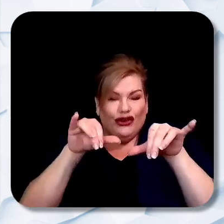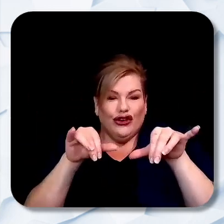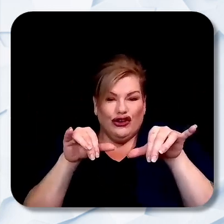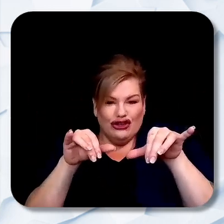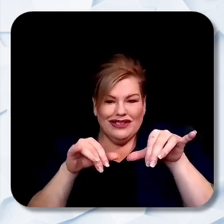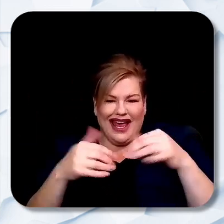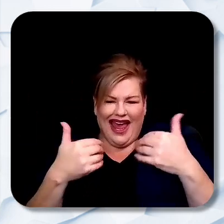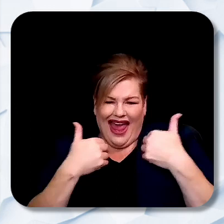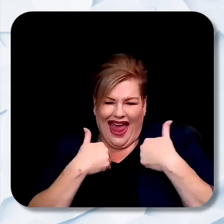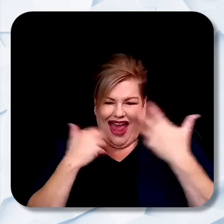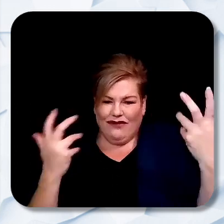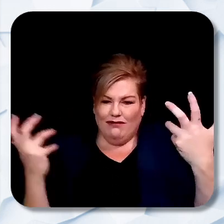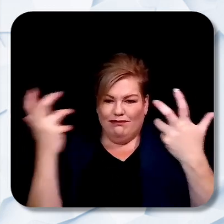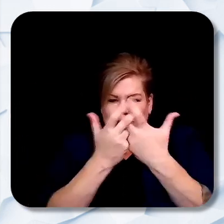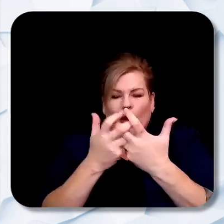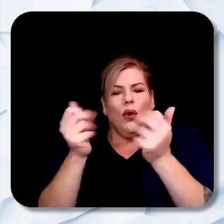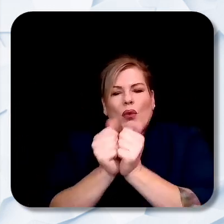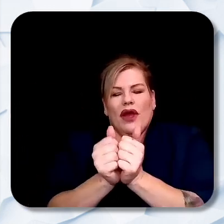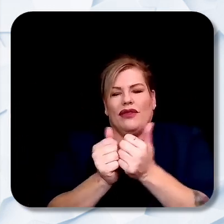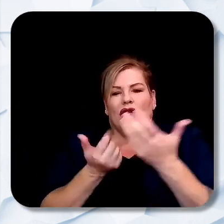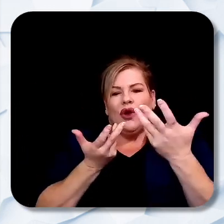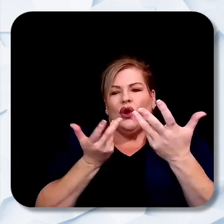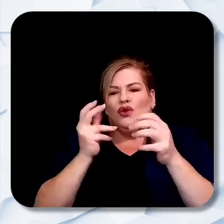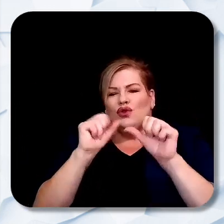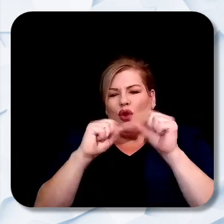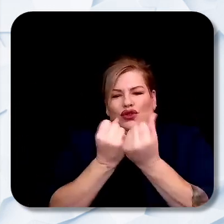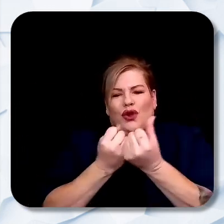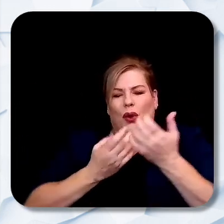alignment with social, emotional learning competencies. It is clear that you see, as